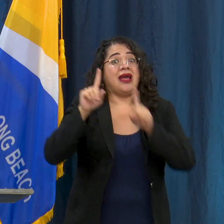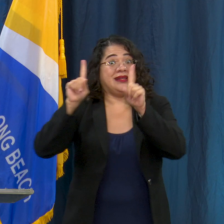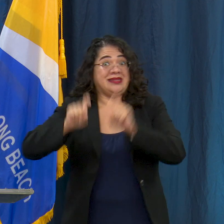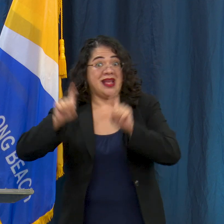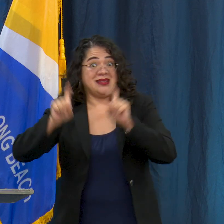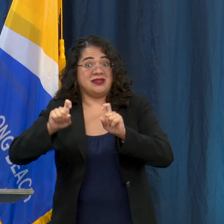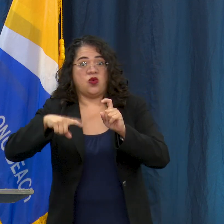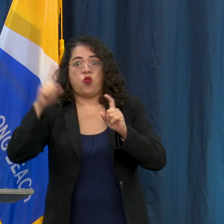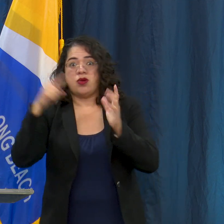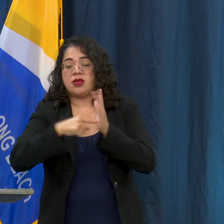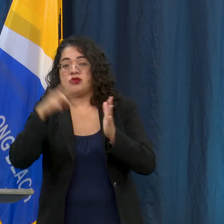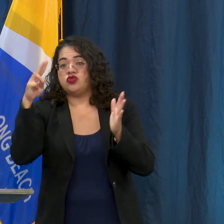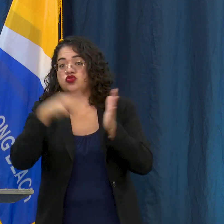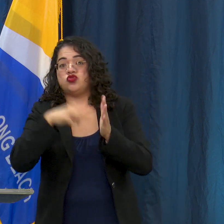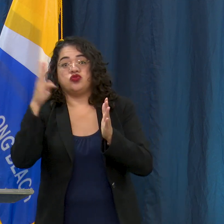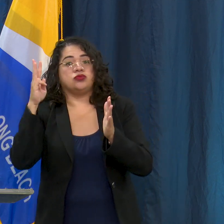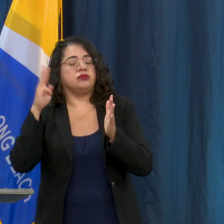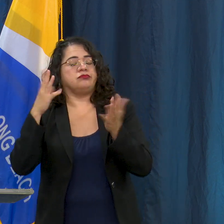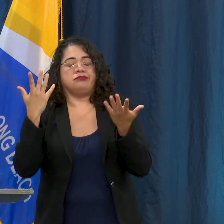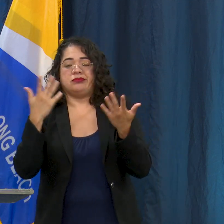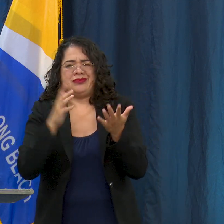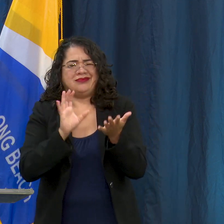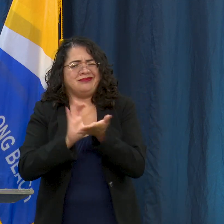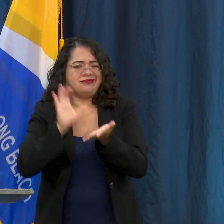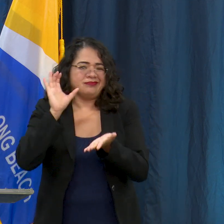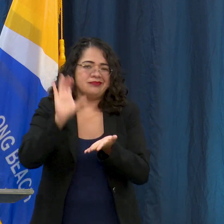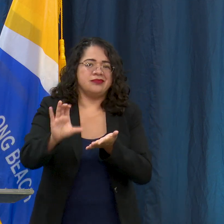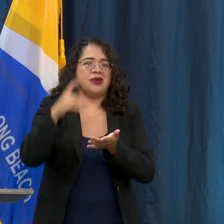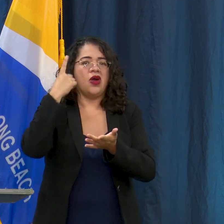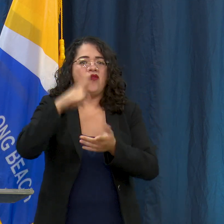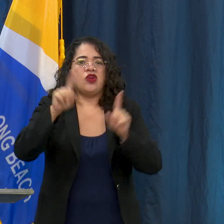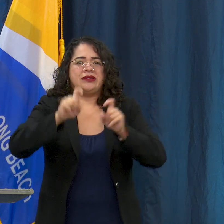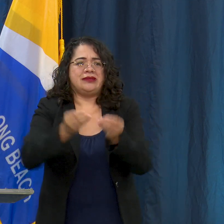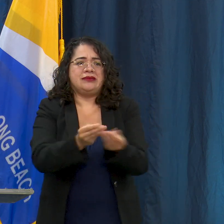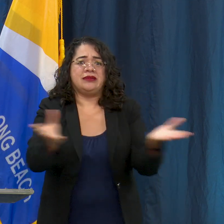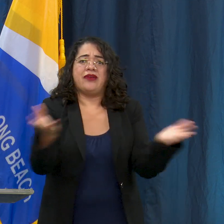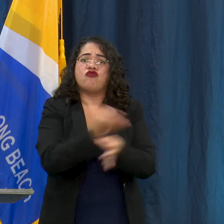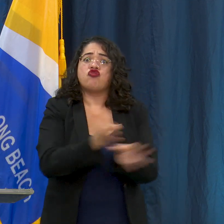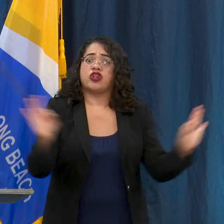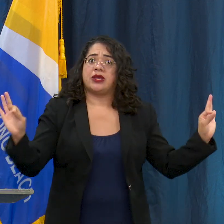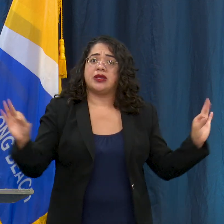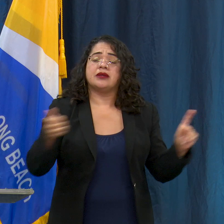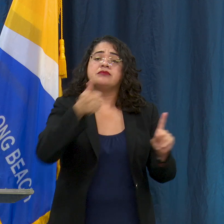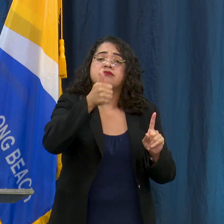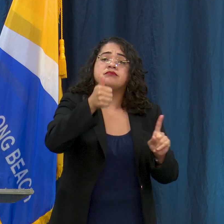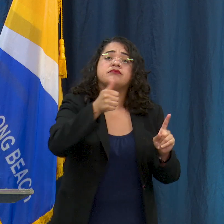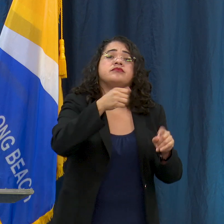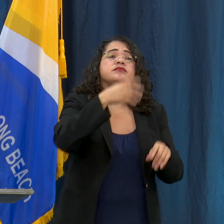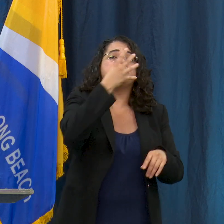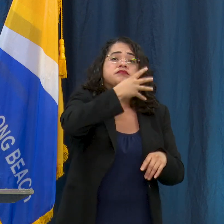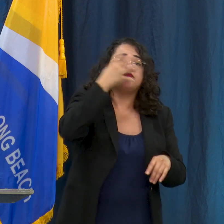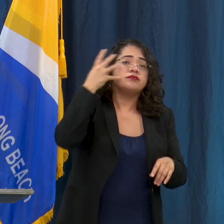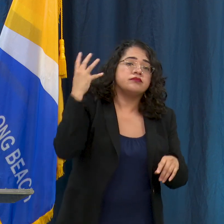Whether you're insured or uninsured, whether you are documented or not, we